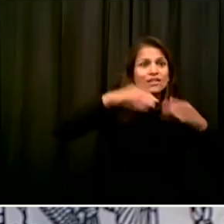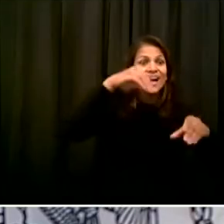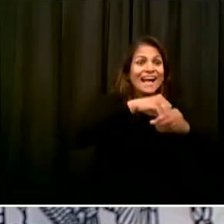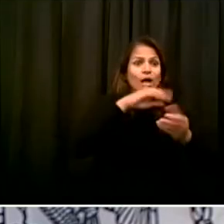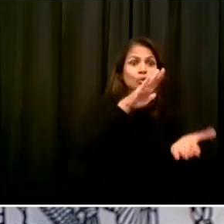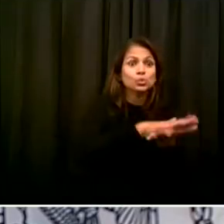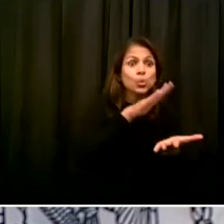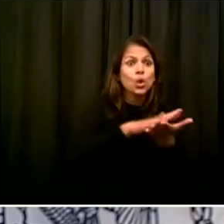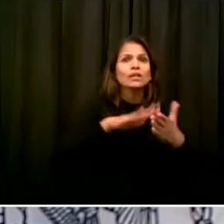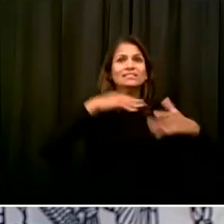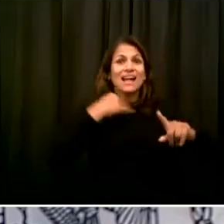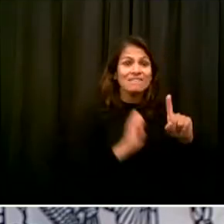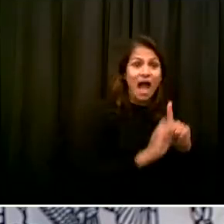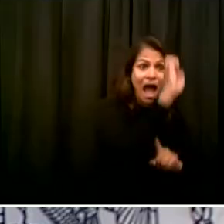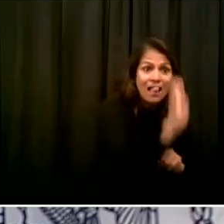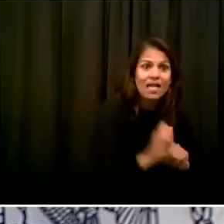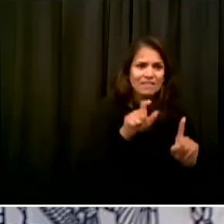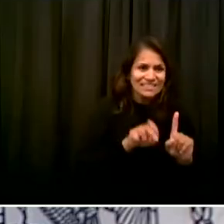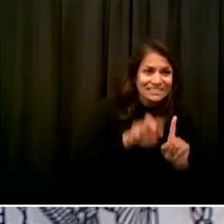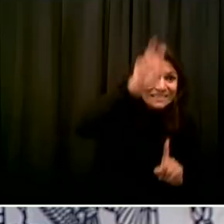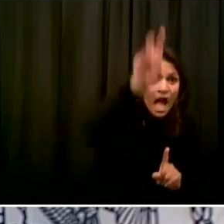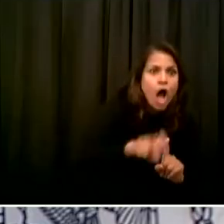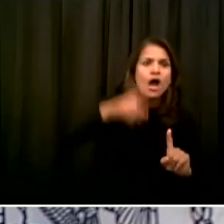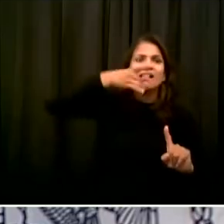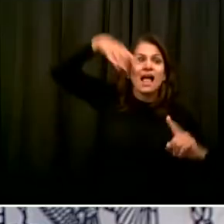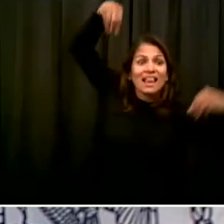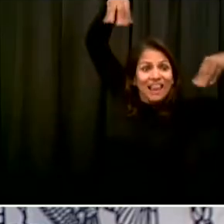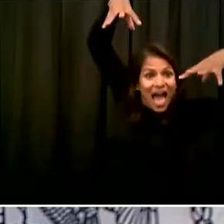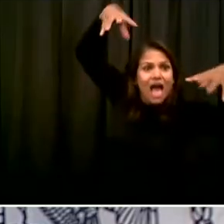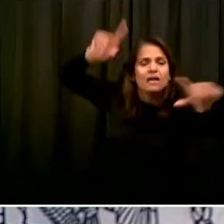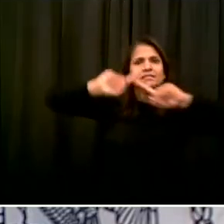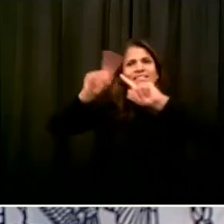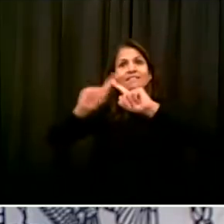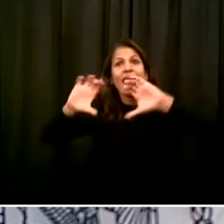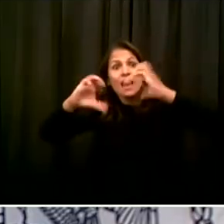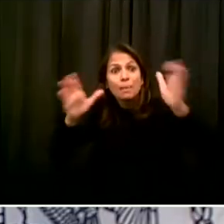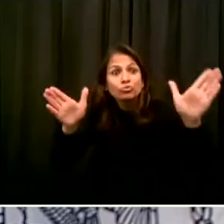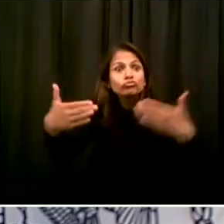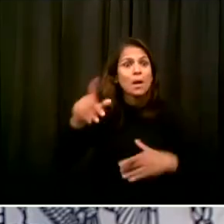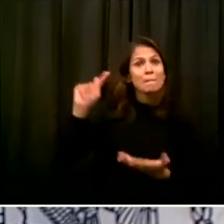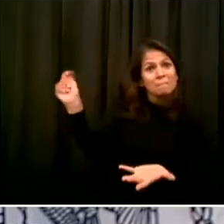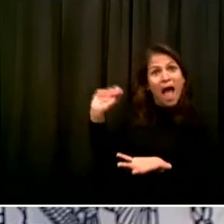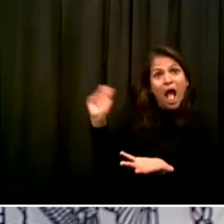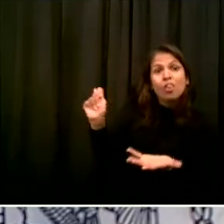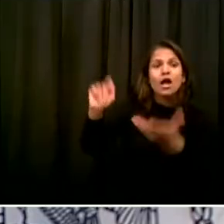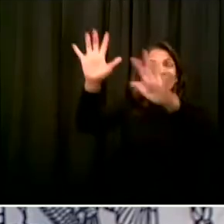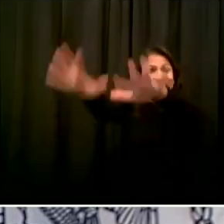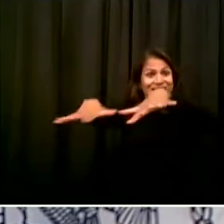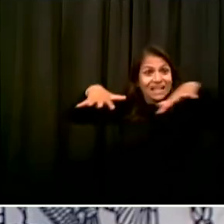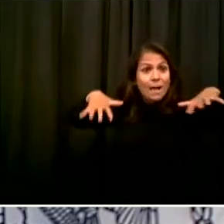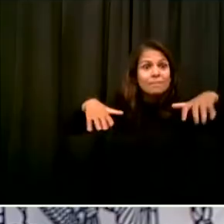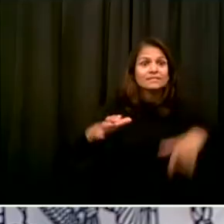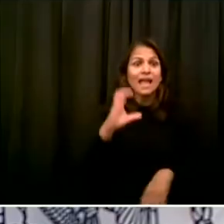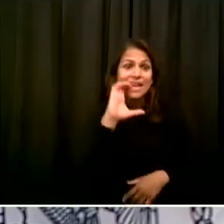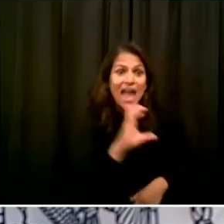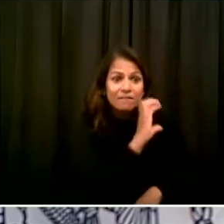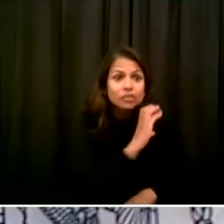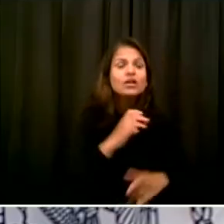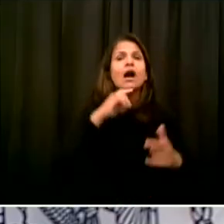PROFESSIONAL ENGINEERS WALKING THROUGH EVERY SPACE WITHIN THE BUILDING, BATHROOMS ,